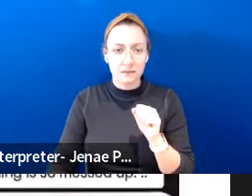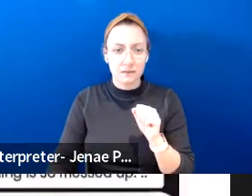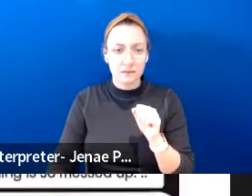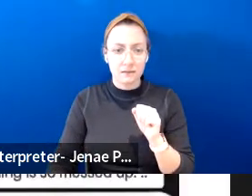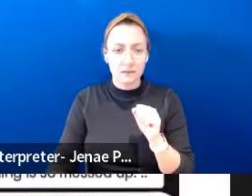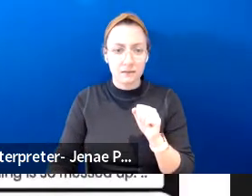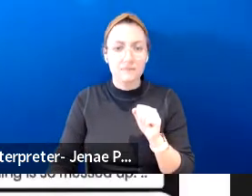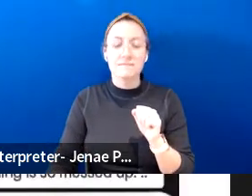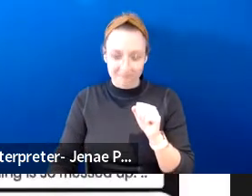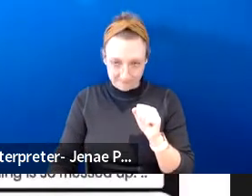various